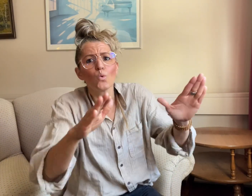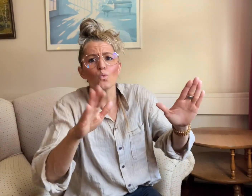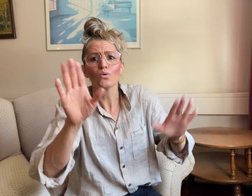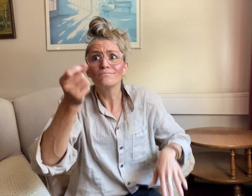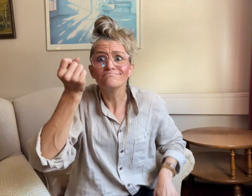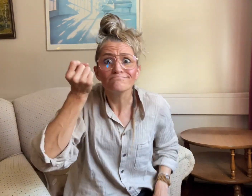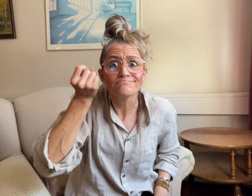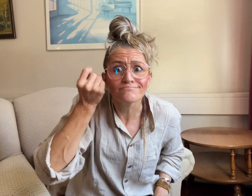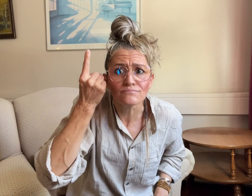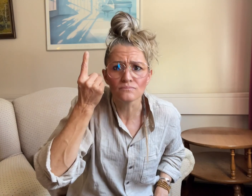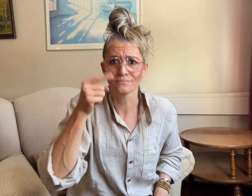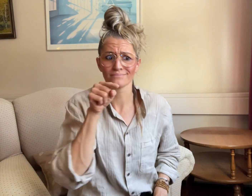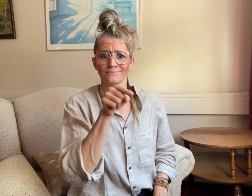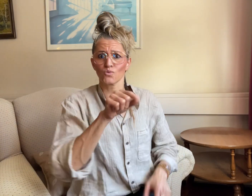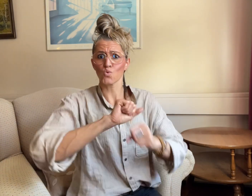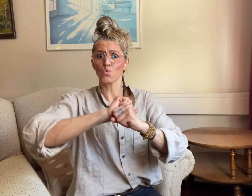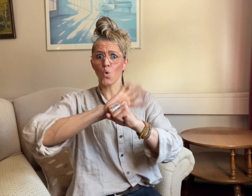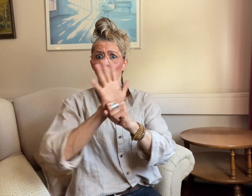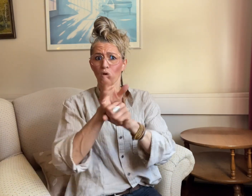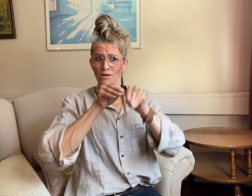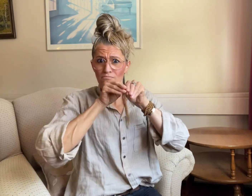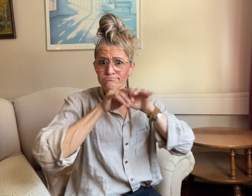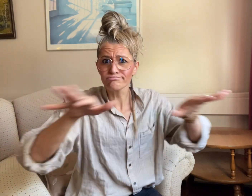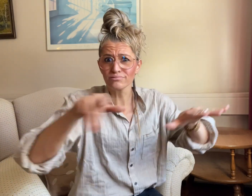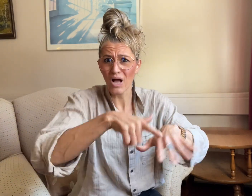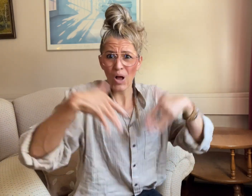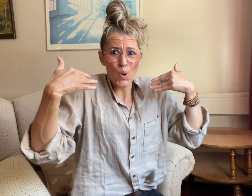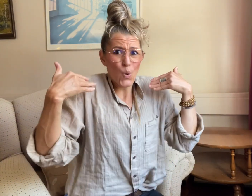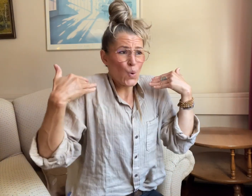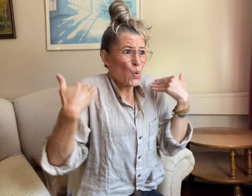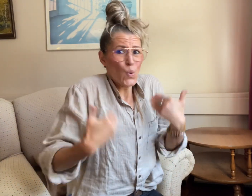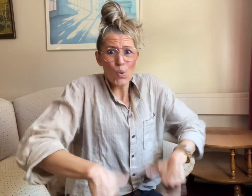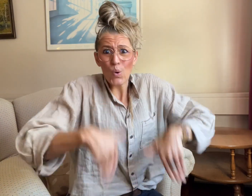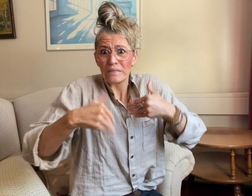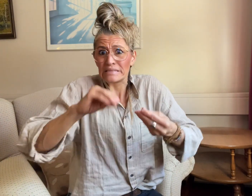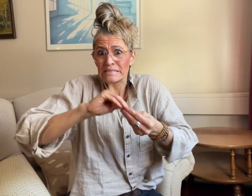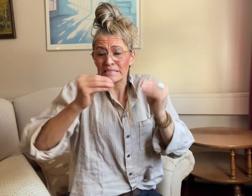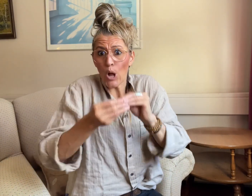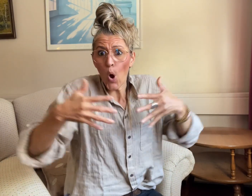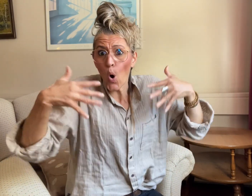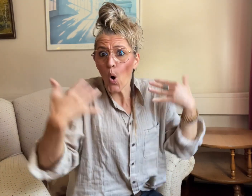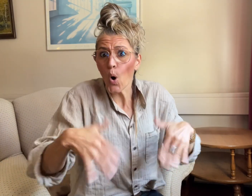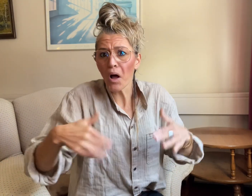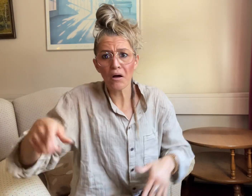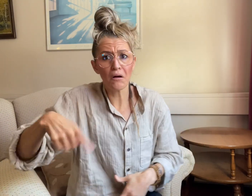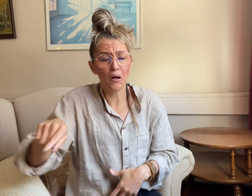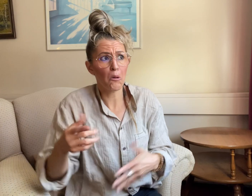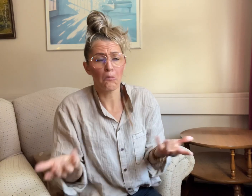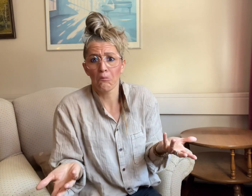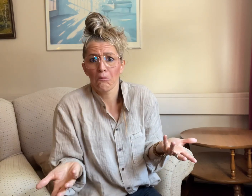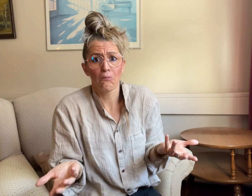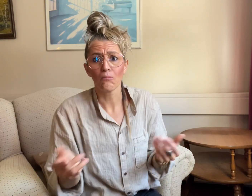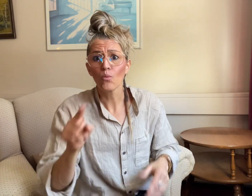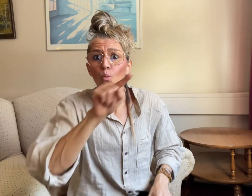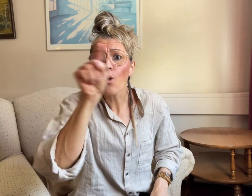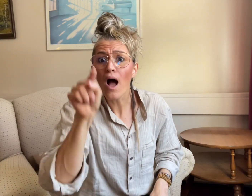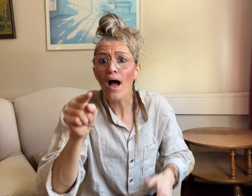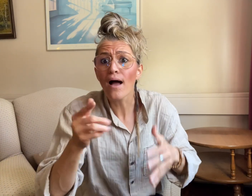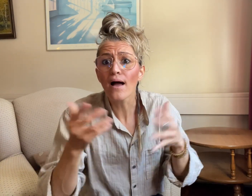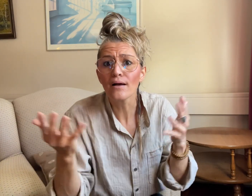the pandemic actually was because they were left without